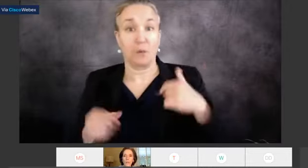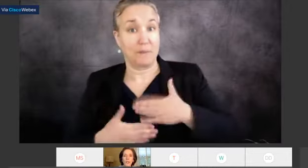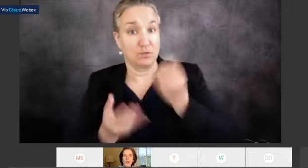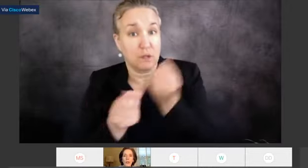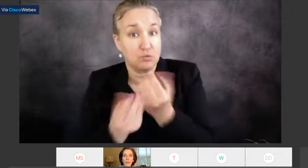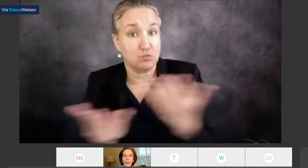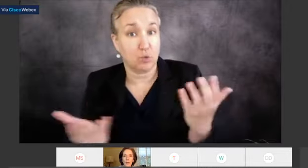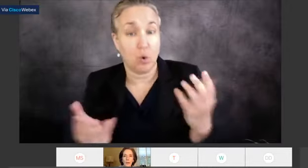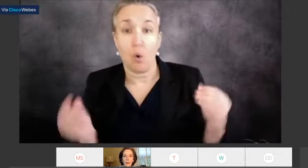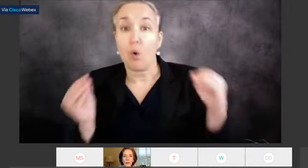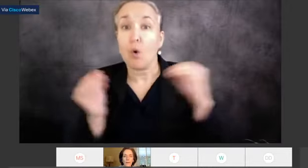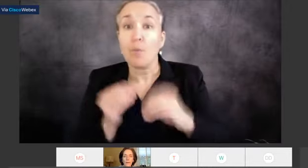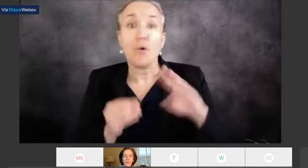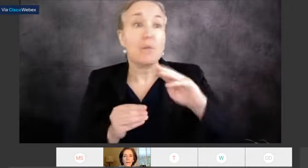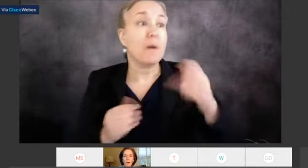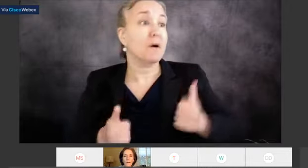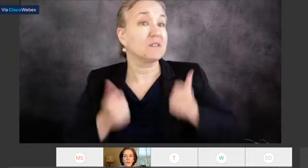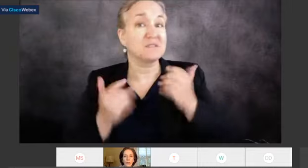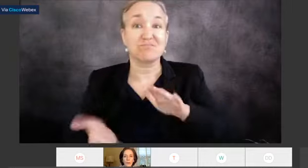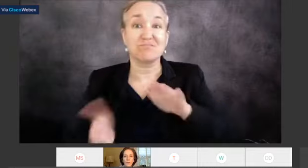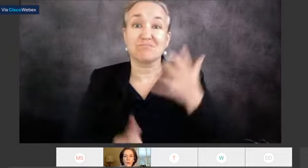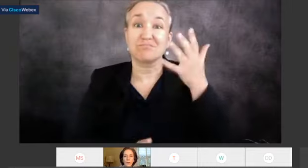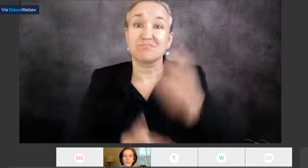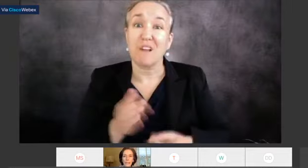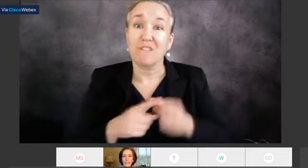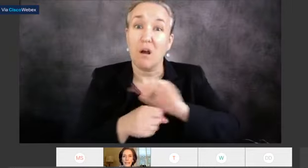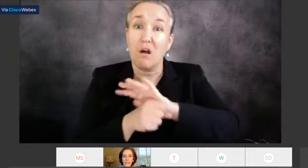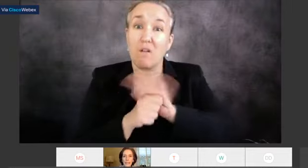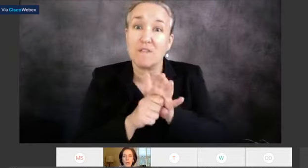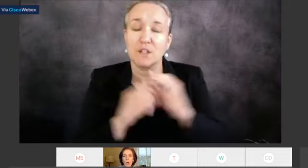additional montgomery county residents have lost their life to covid19